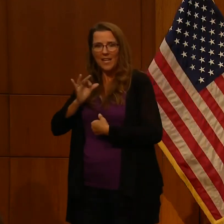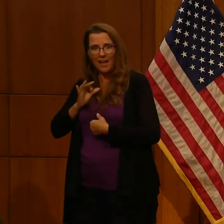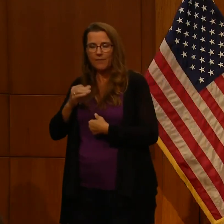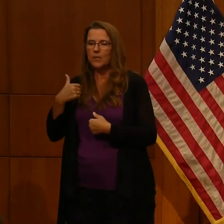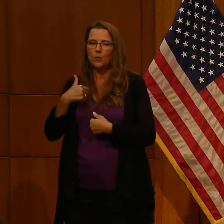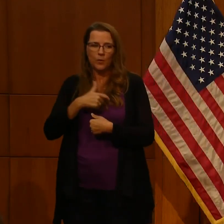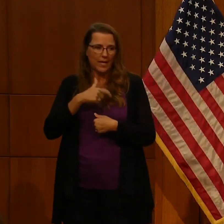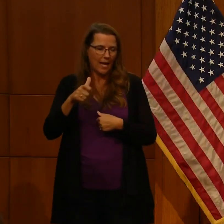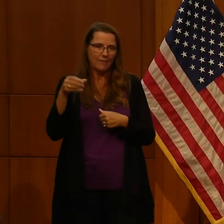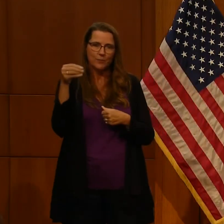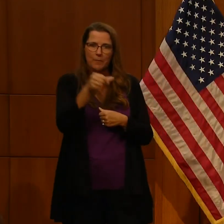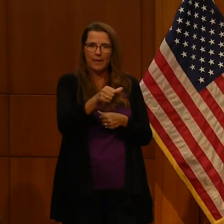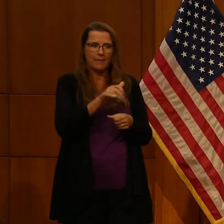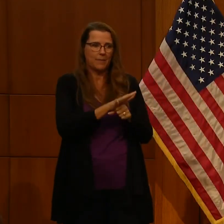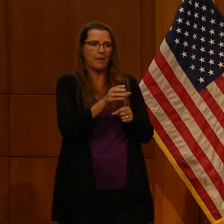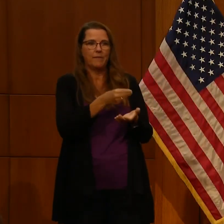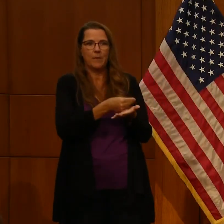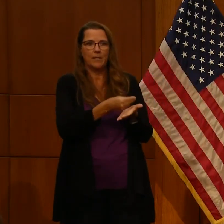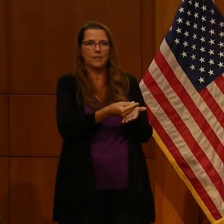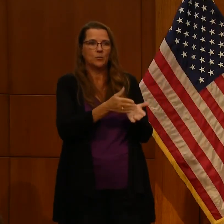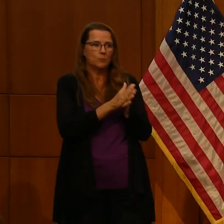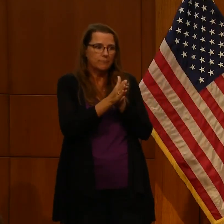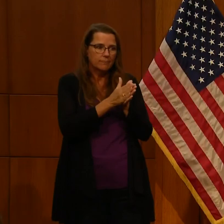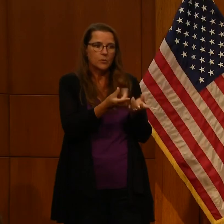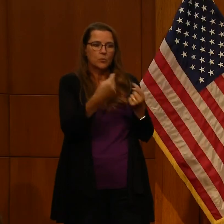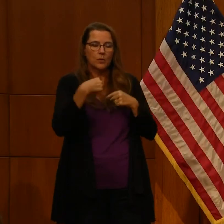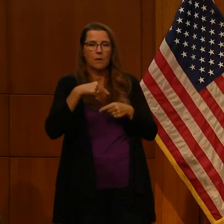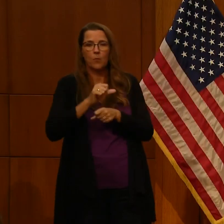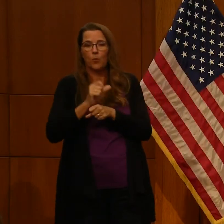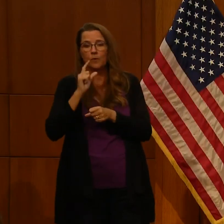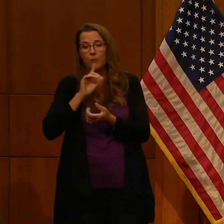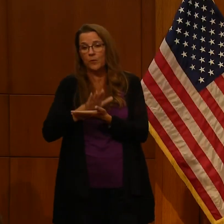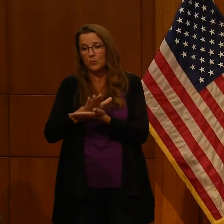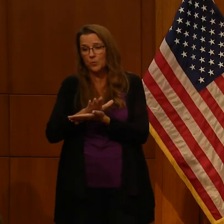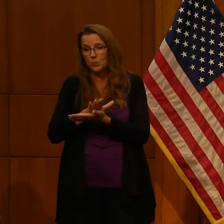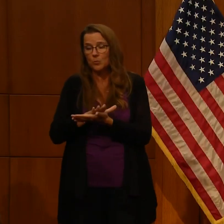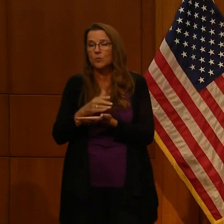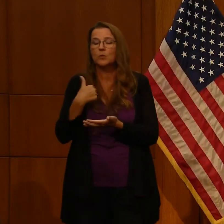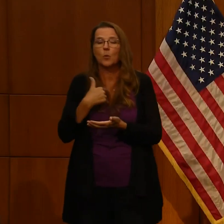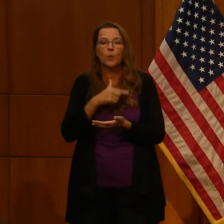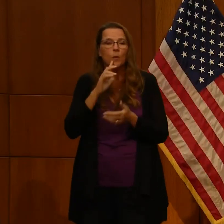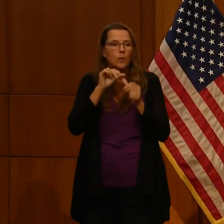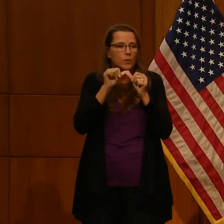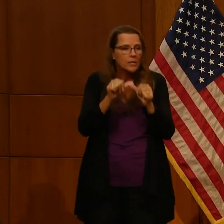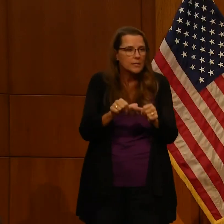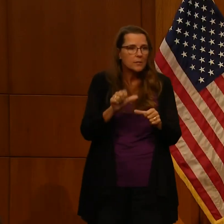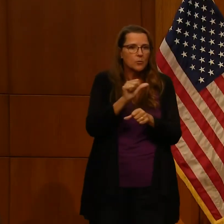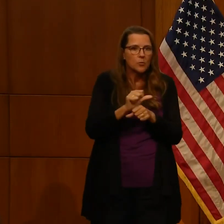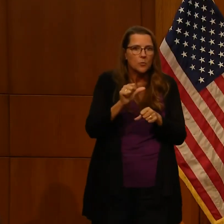HAVE THE STAFFING THAT WE NEED IN SCHOOLS. WE'RE GOING TO HAVE TO PAY A SALARY THAT INCENTIVIZES PEOPLE TO COME TO